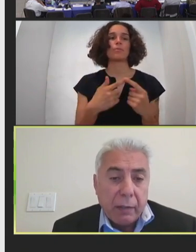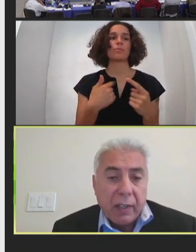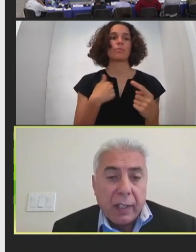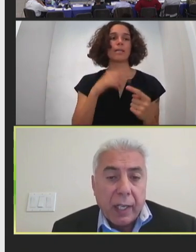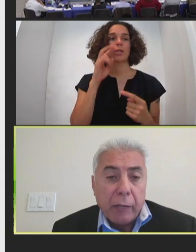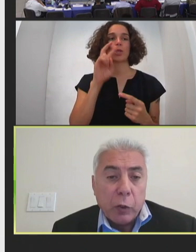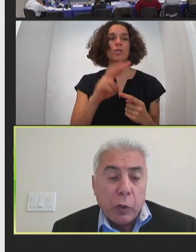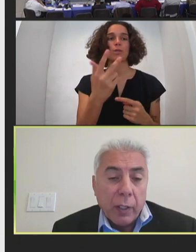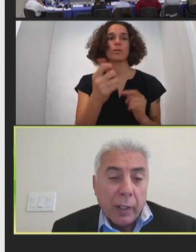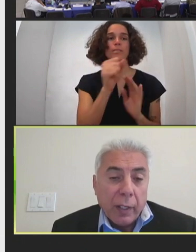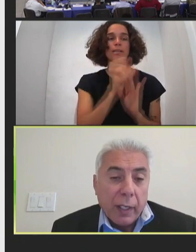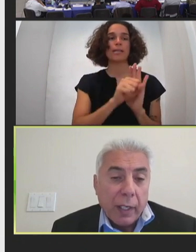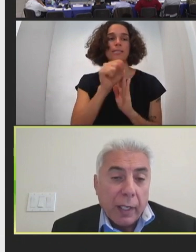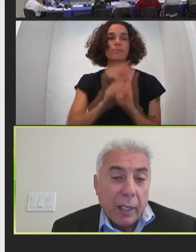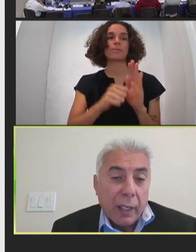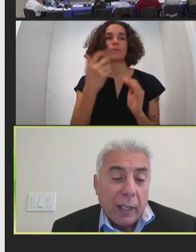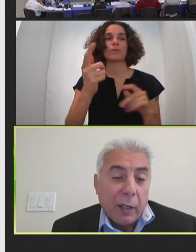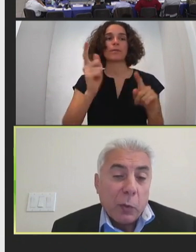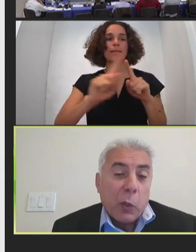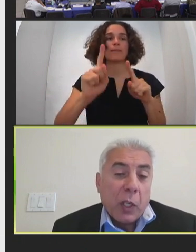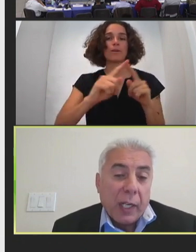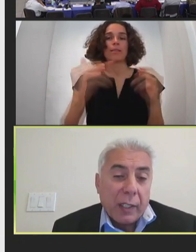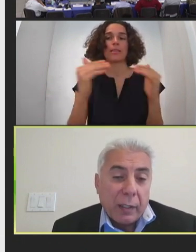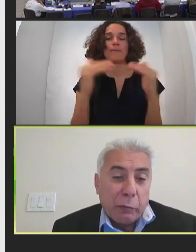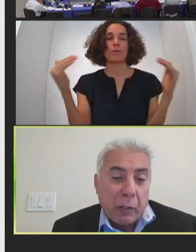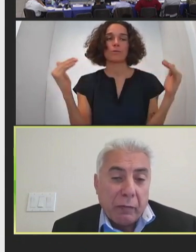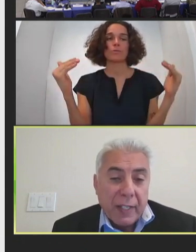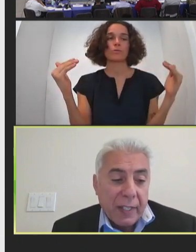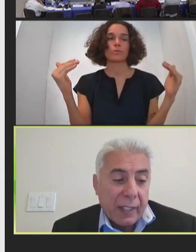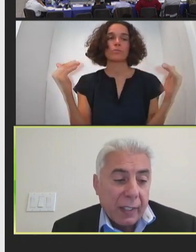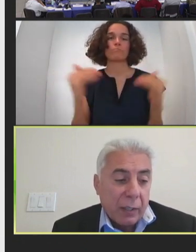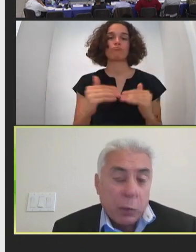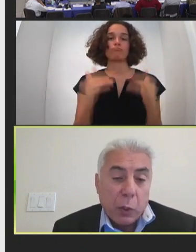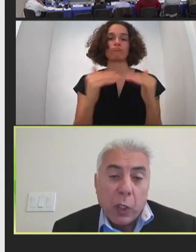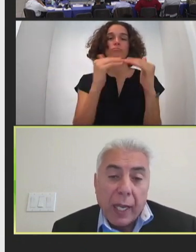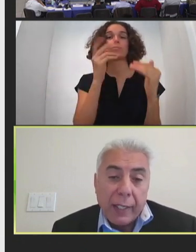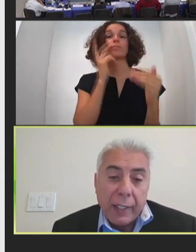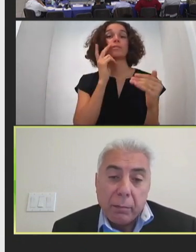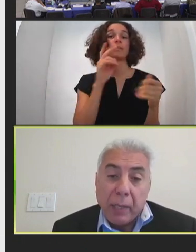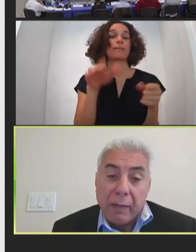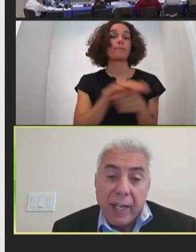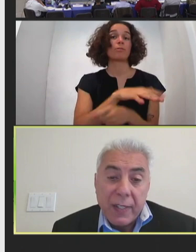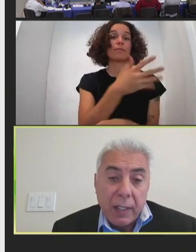different levels, we were looking at fully vaccinated. When you look at it by vaccine,